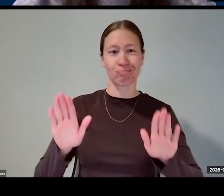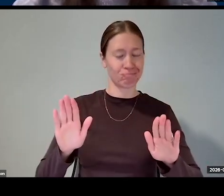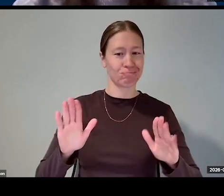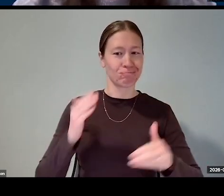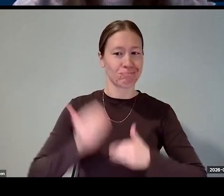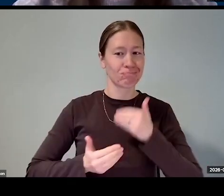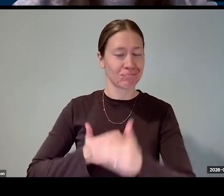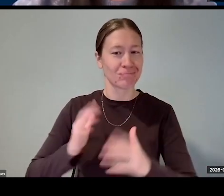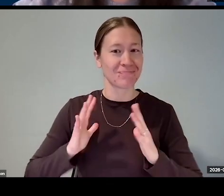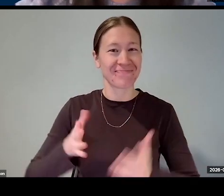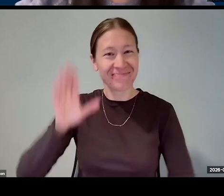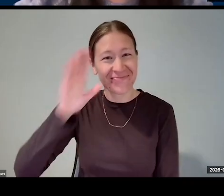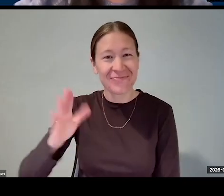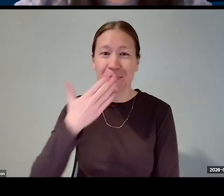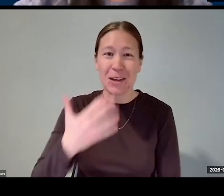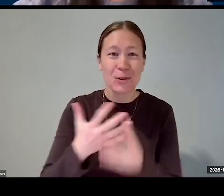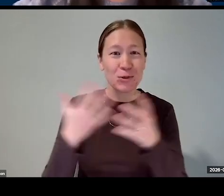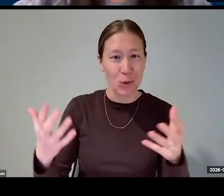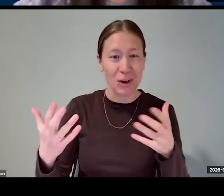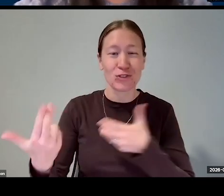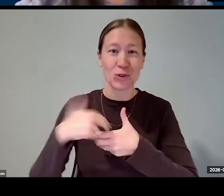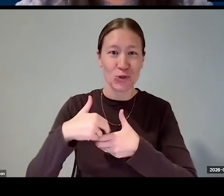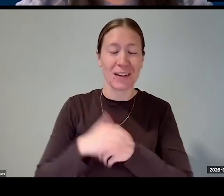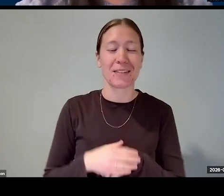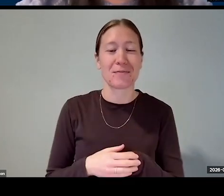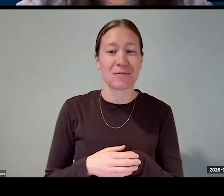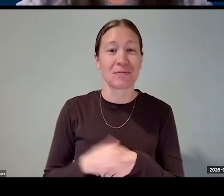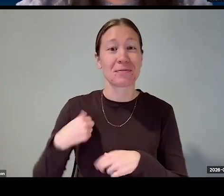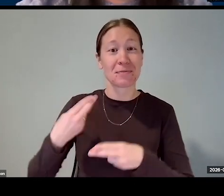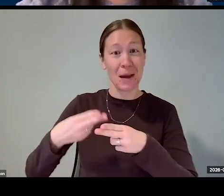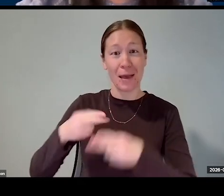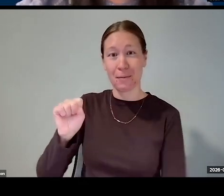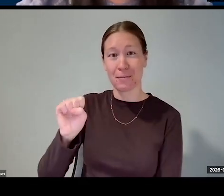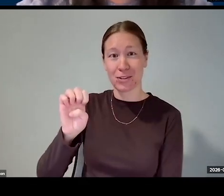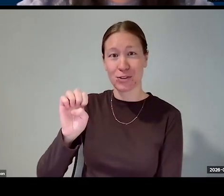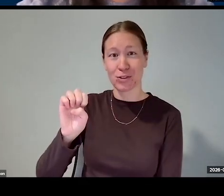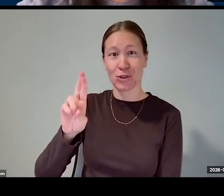So, hi, thank you all so much for joining us. My name is Serena Irani.